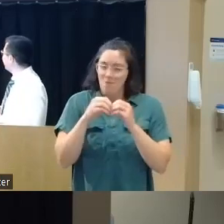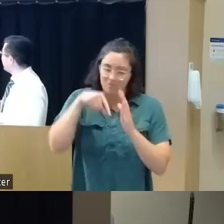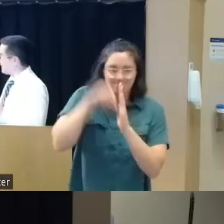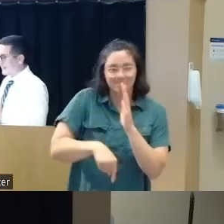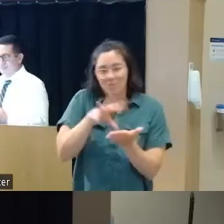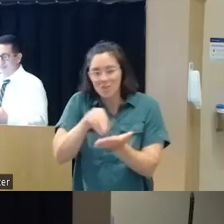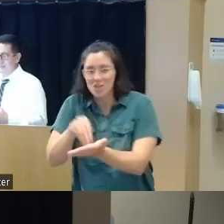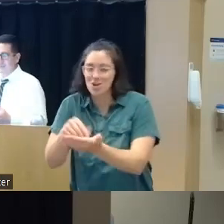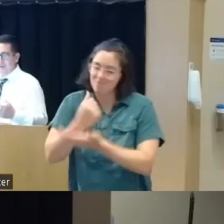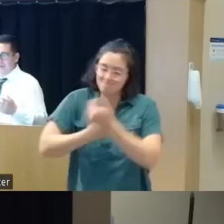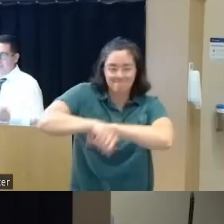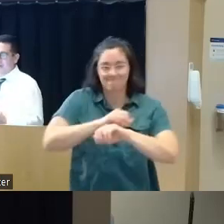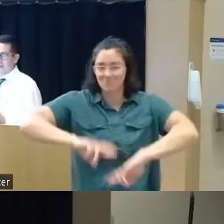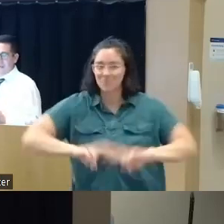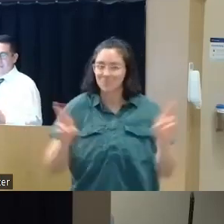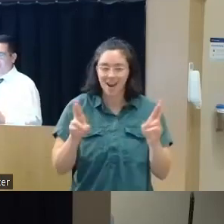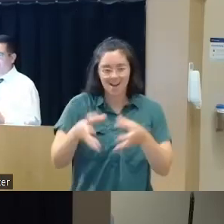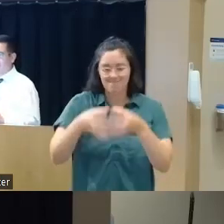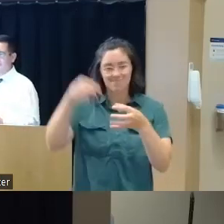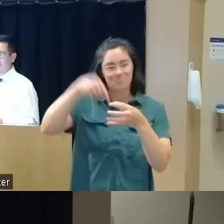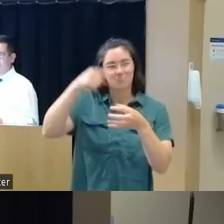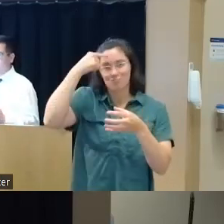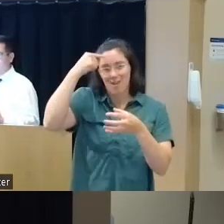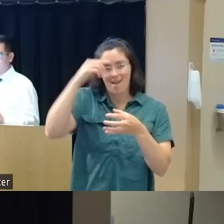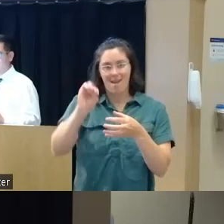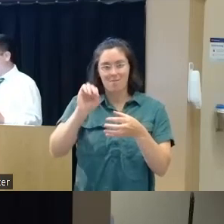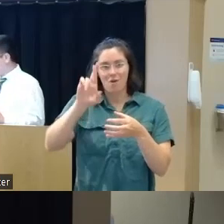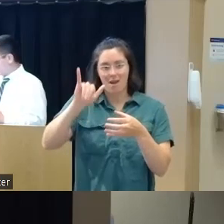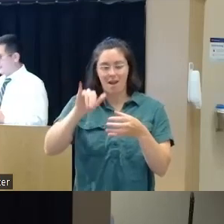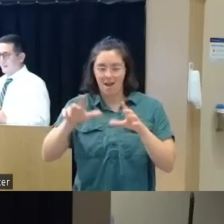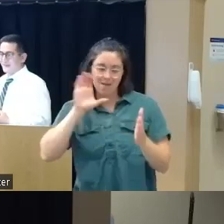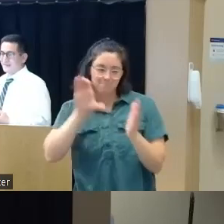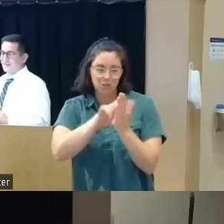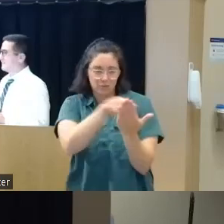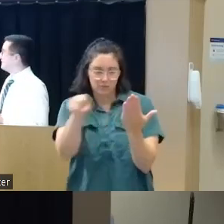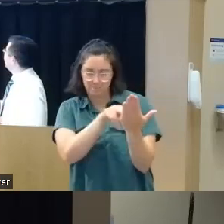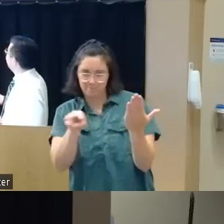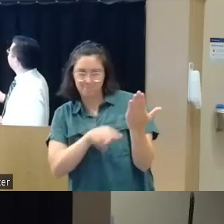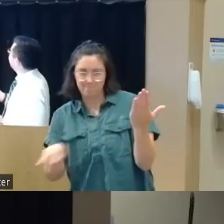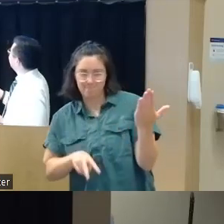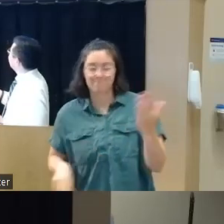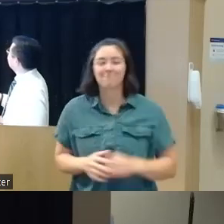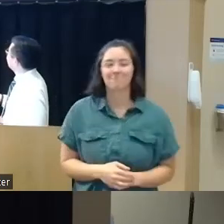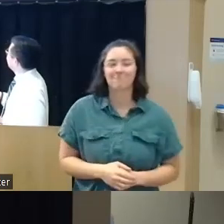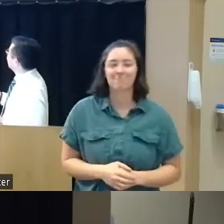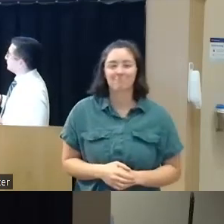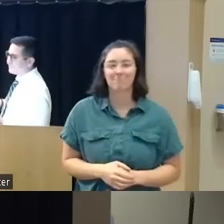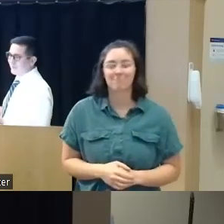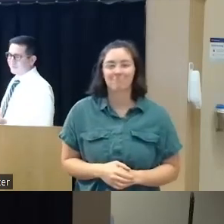need to like get my hands on some brain MRIs and I want to look at it and then I sat down and this is